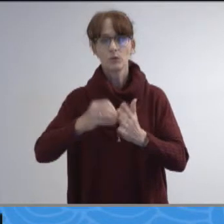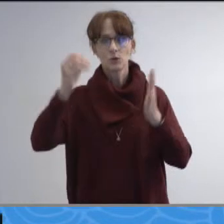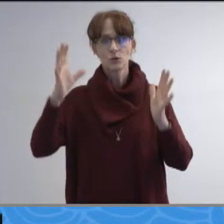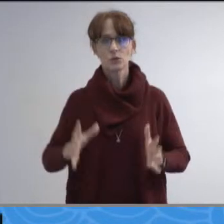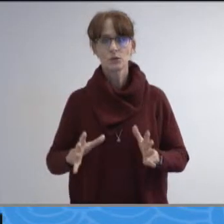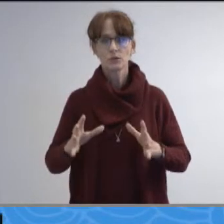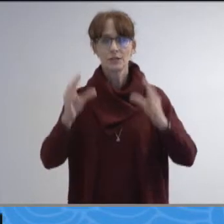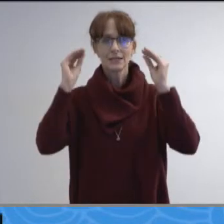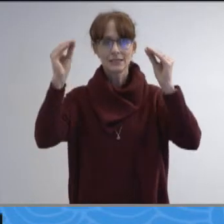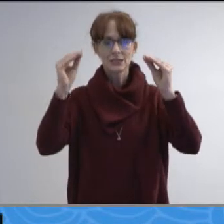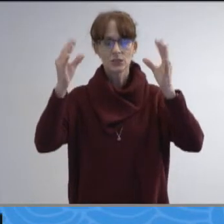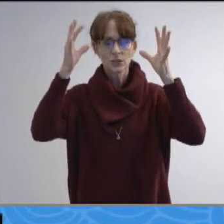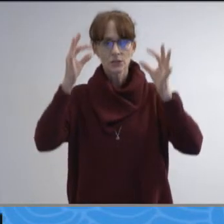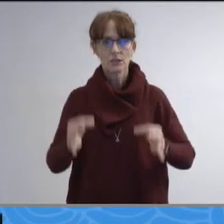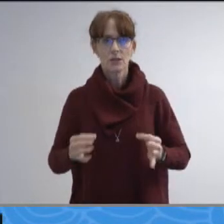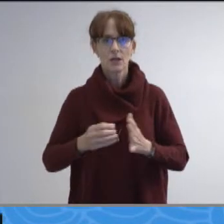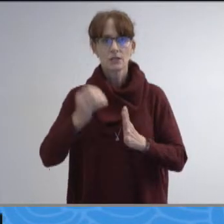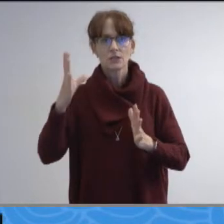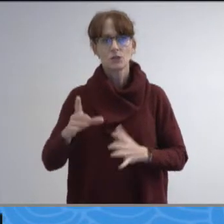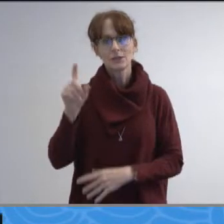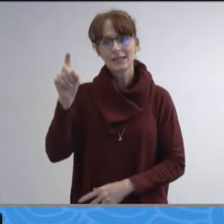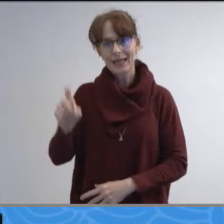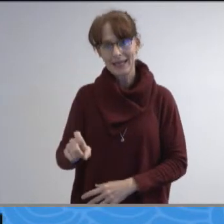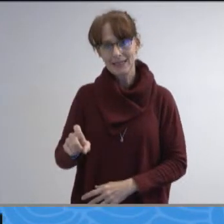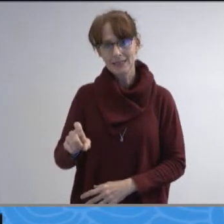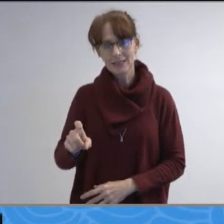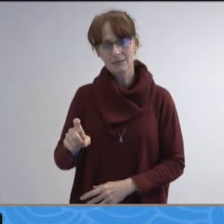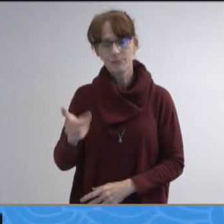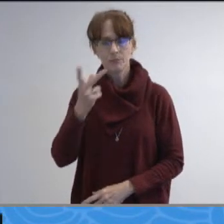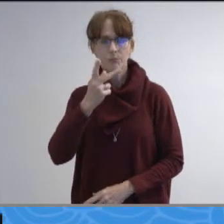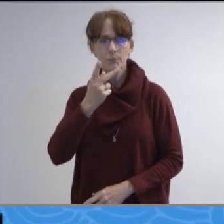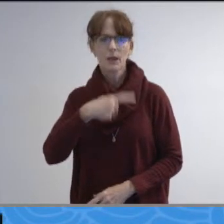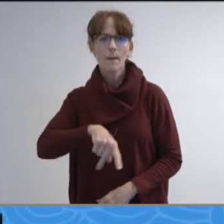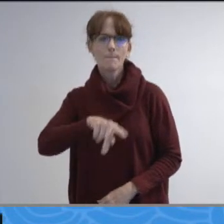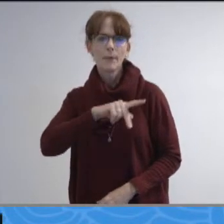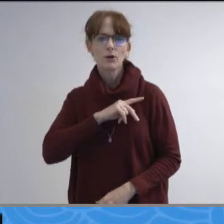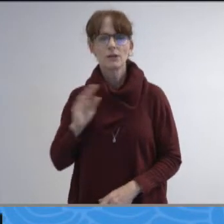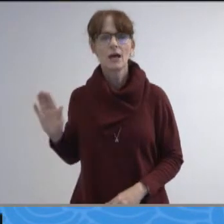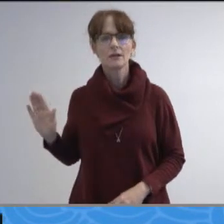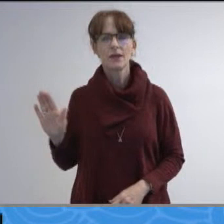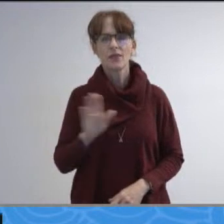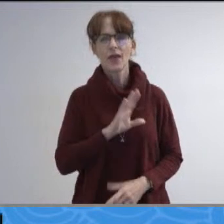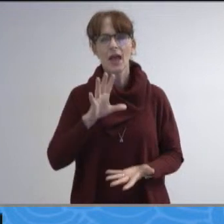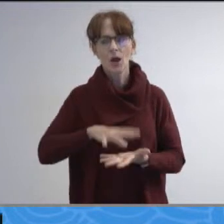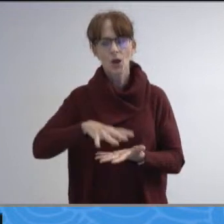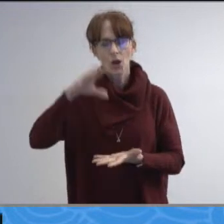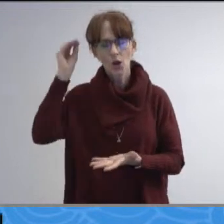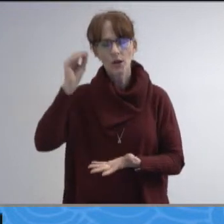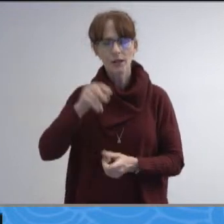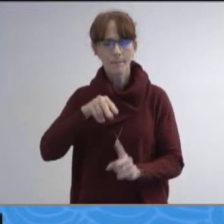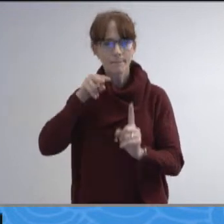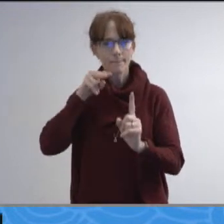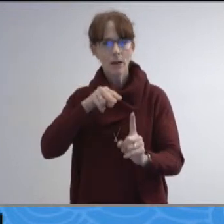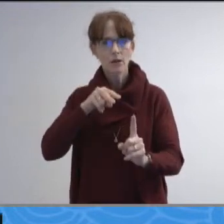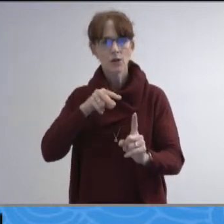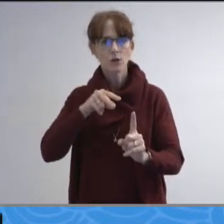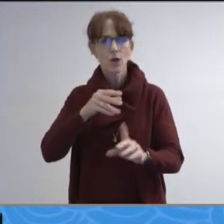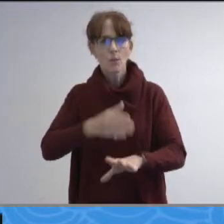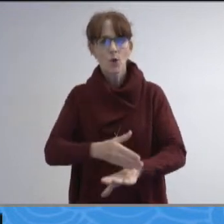determine your students' needs, personalize, their learning and monitor progress throughout the school year.